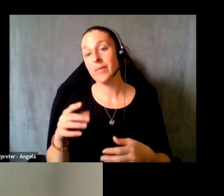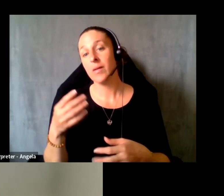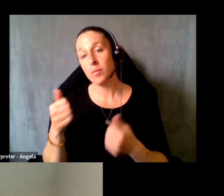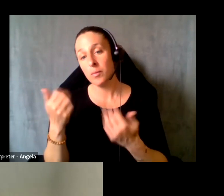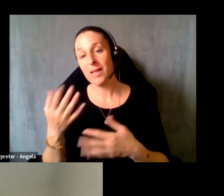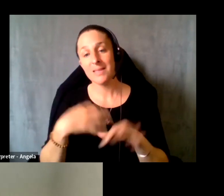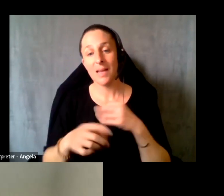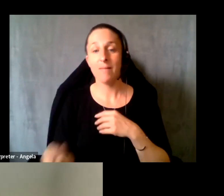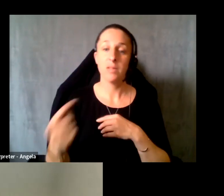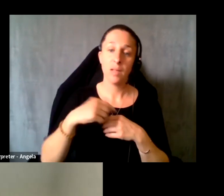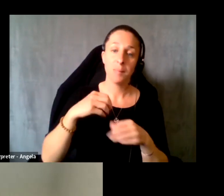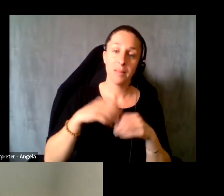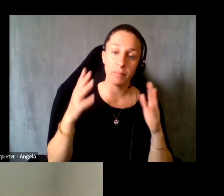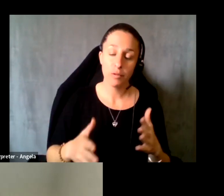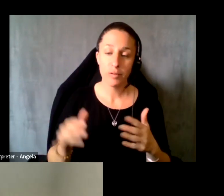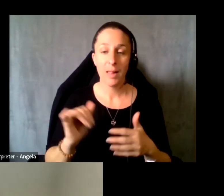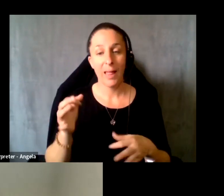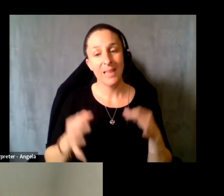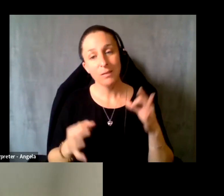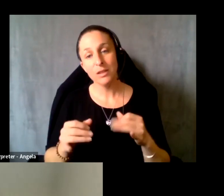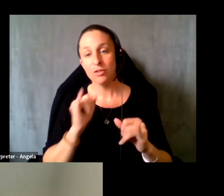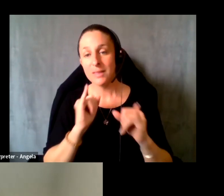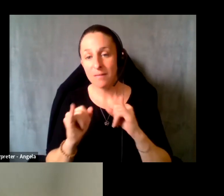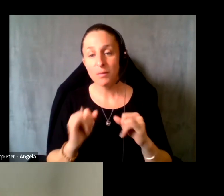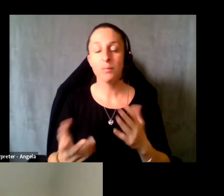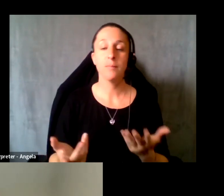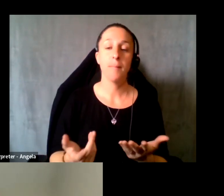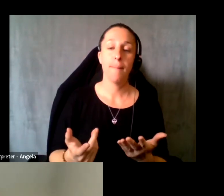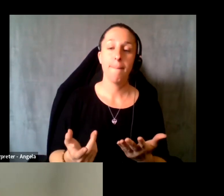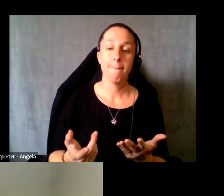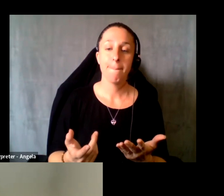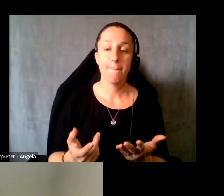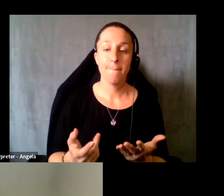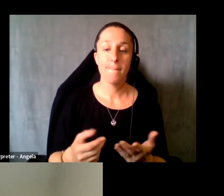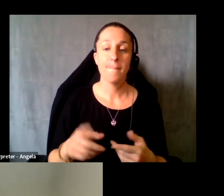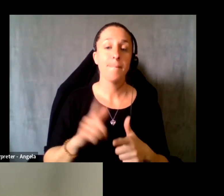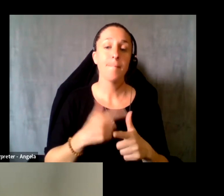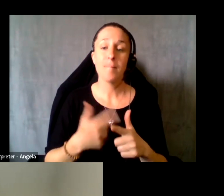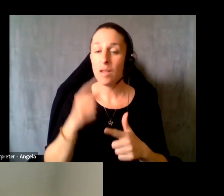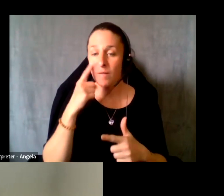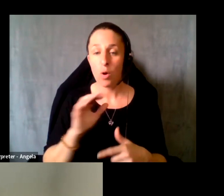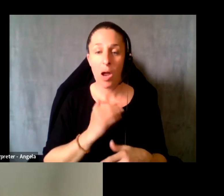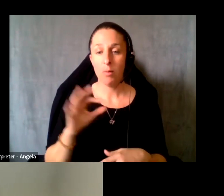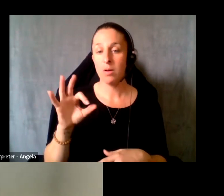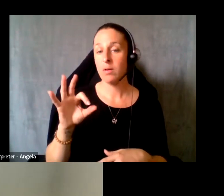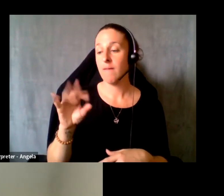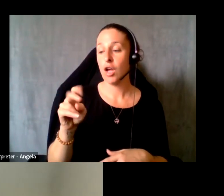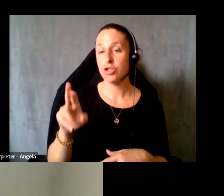in person for things like hearings or interviews, and then for our foster families and children